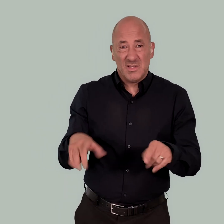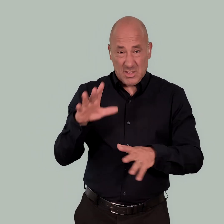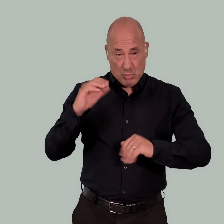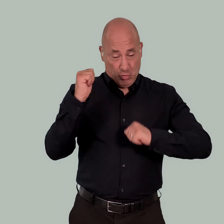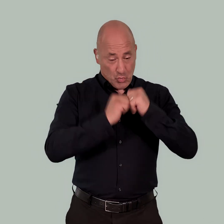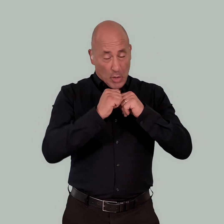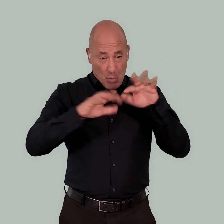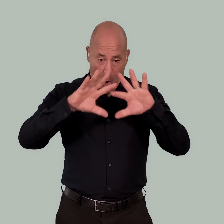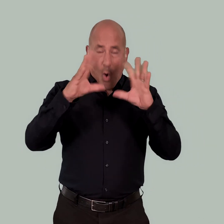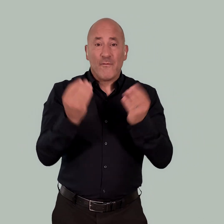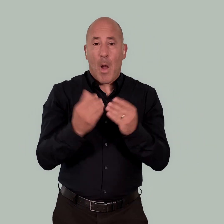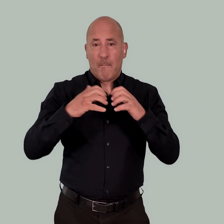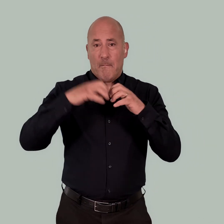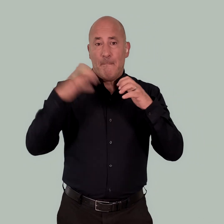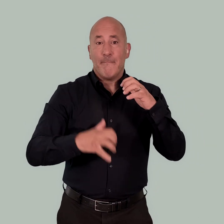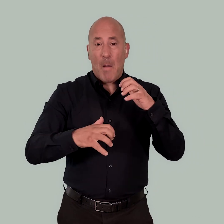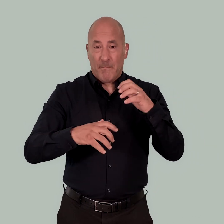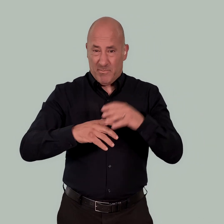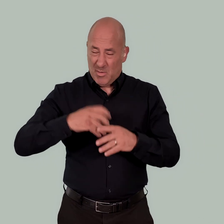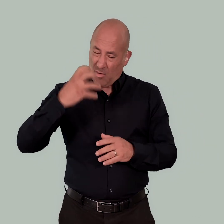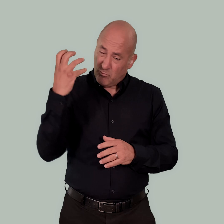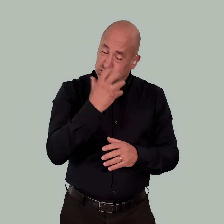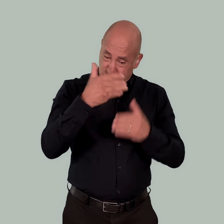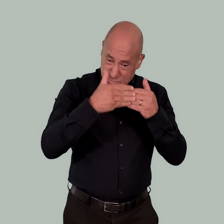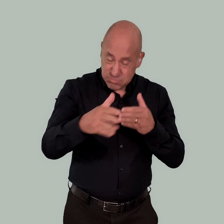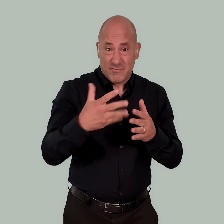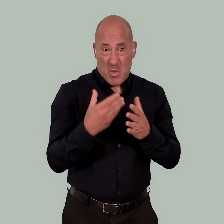It is a structural breakdown with profound consequences